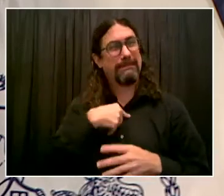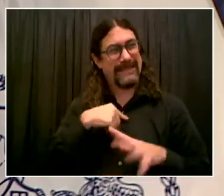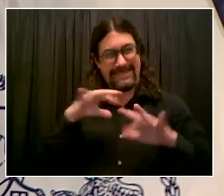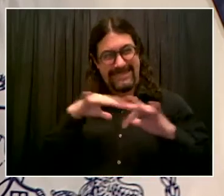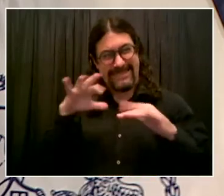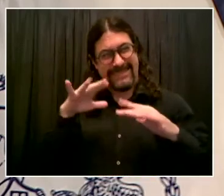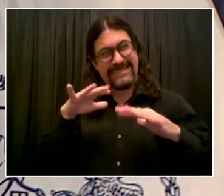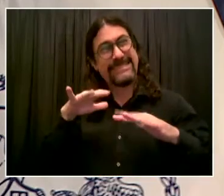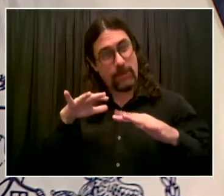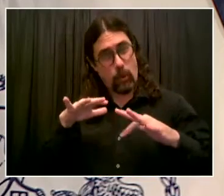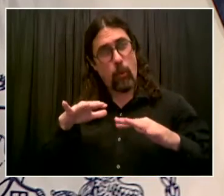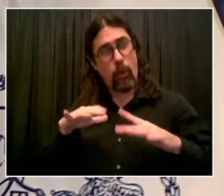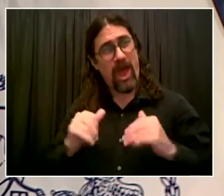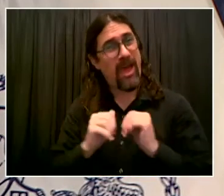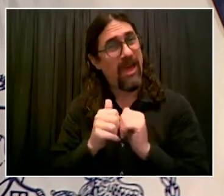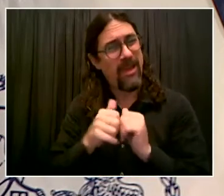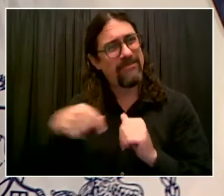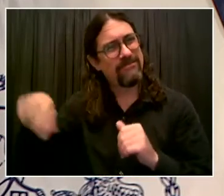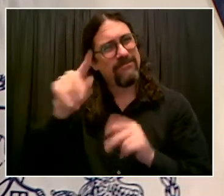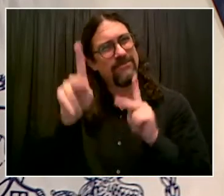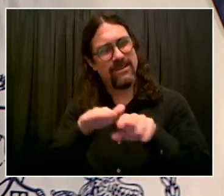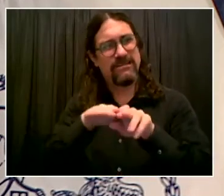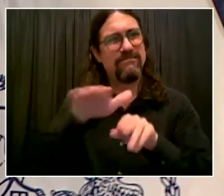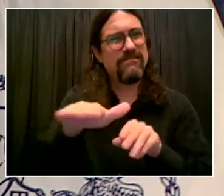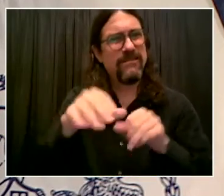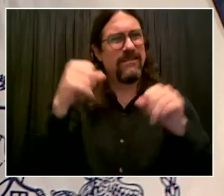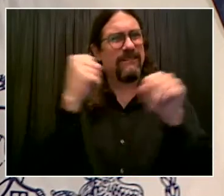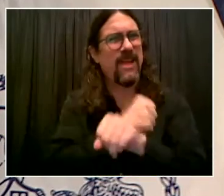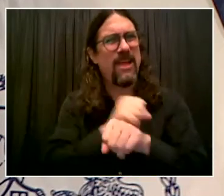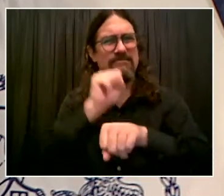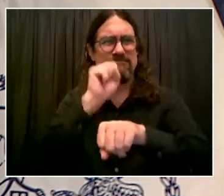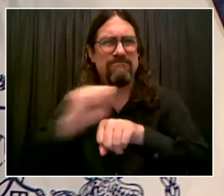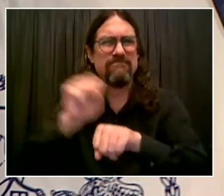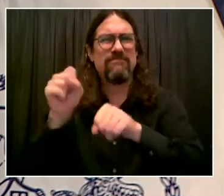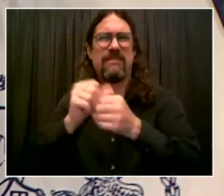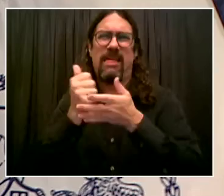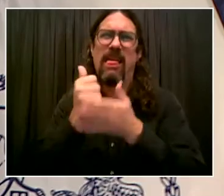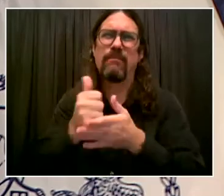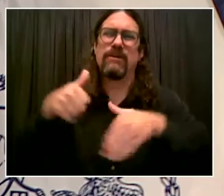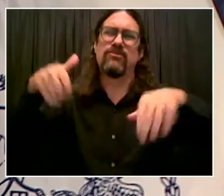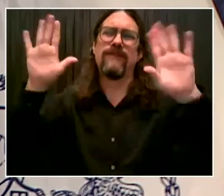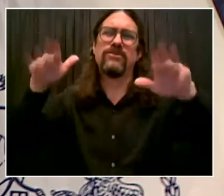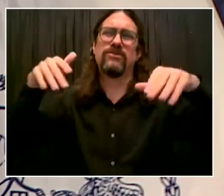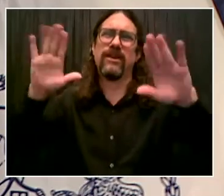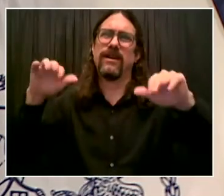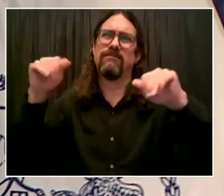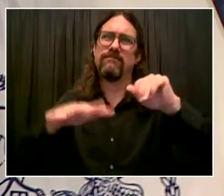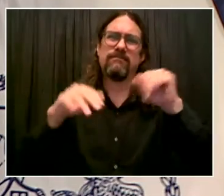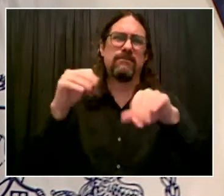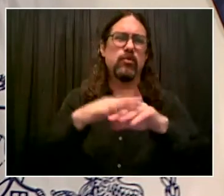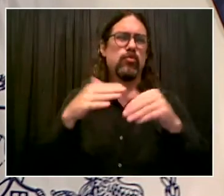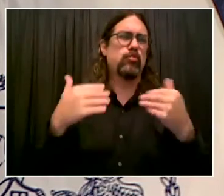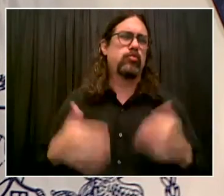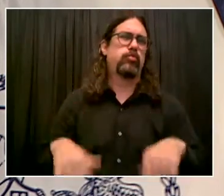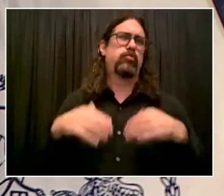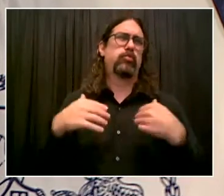BEAUTIFUL AND AMAZING NUMBERS. A SPECIAL THANK U YOTO EVERYONE AT CITI FIELD